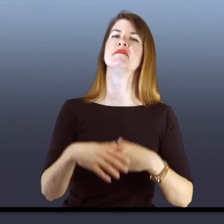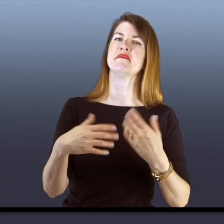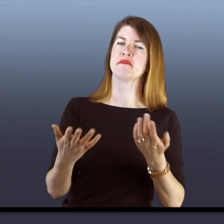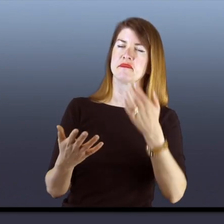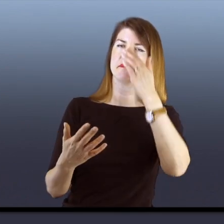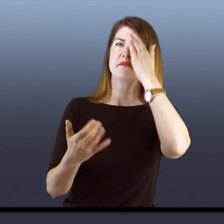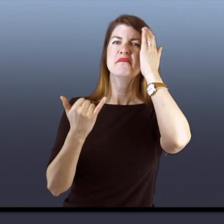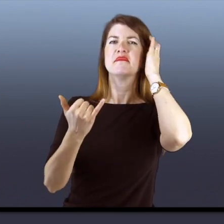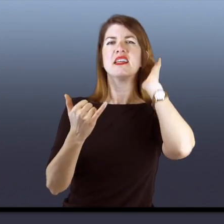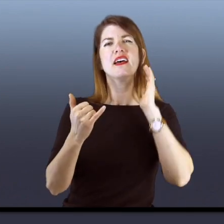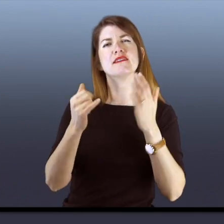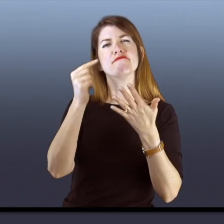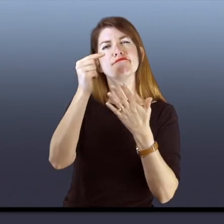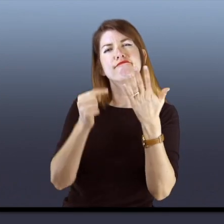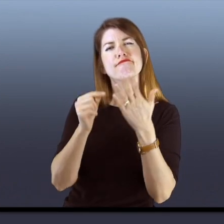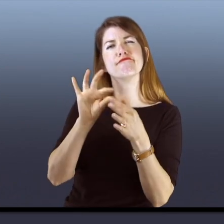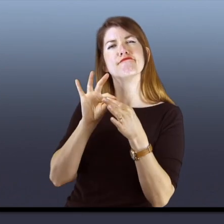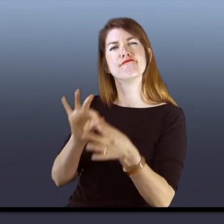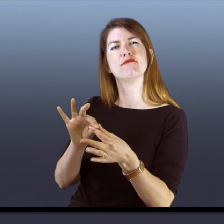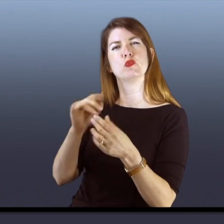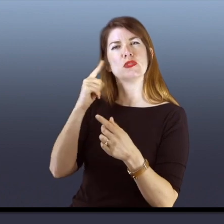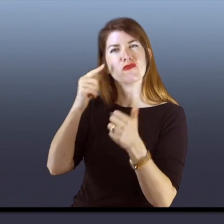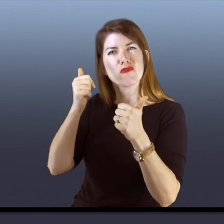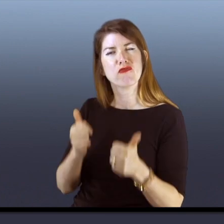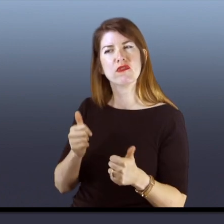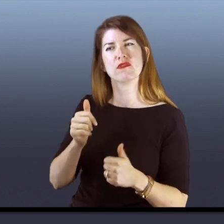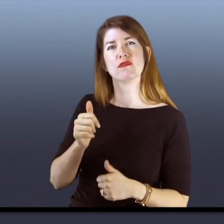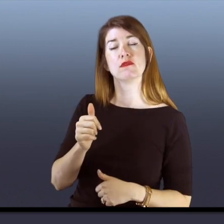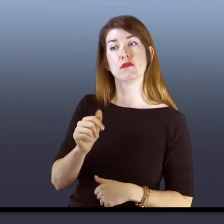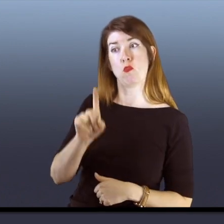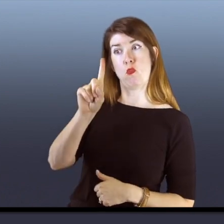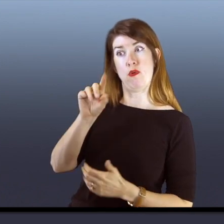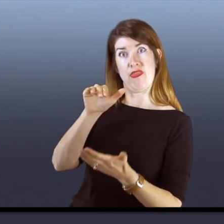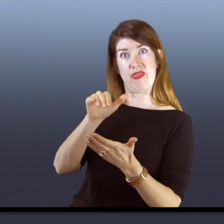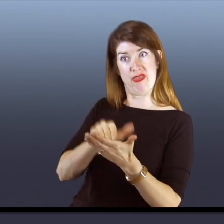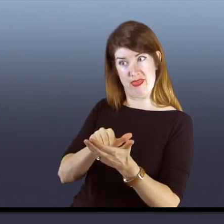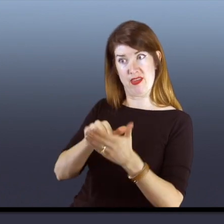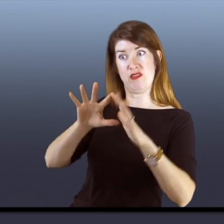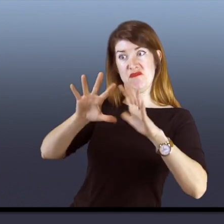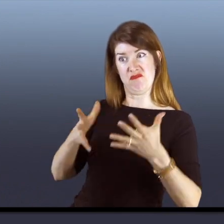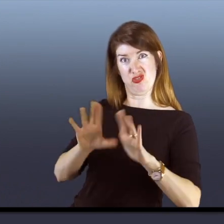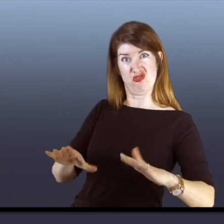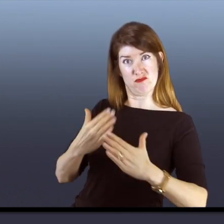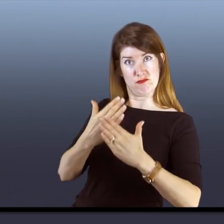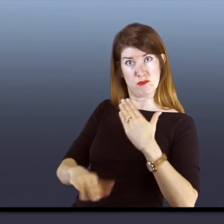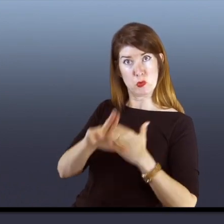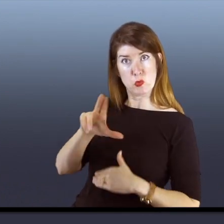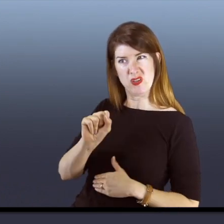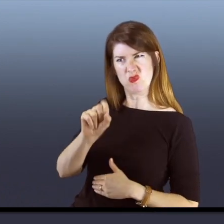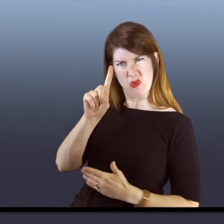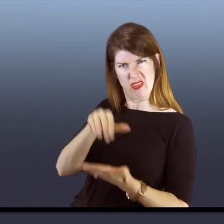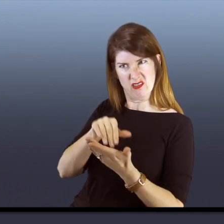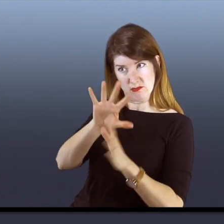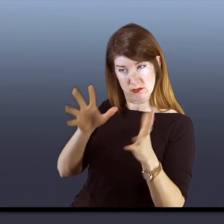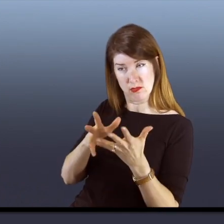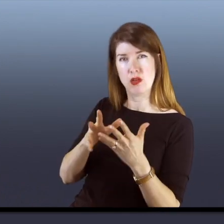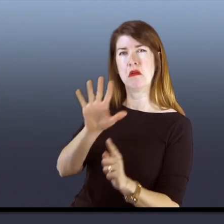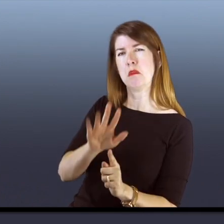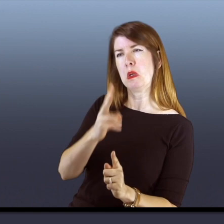About two to three out of every thousand children born in the U.S. will have some level of hearing loss in one or both ears.